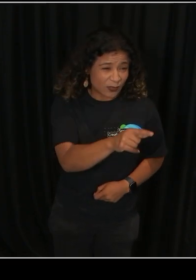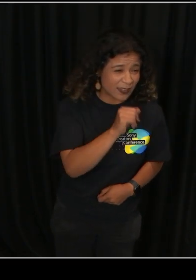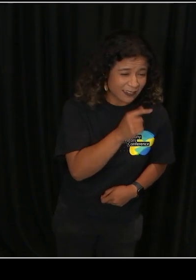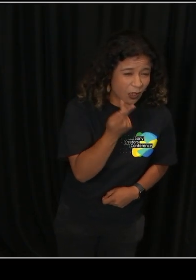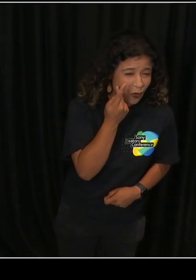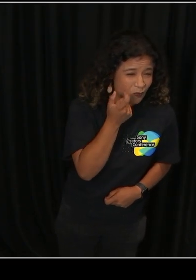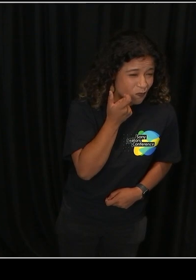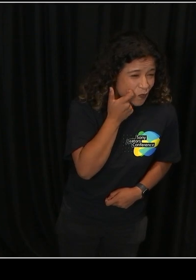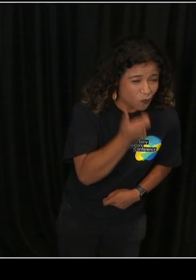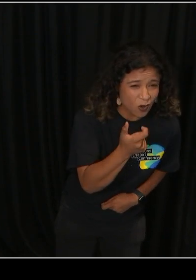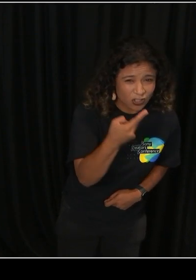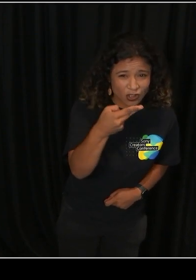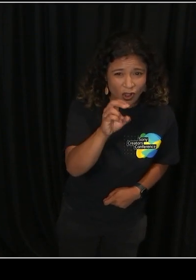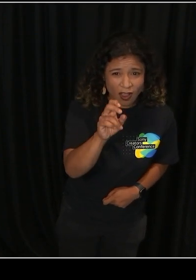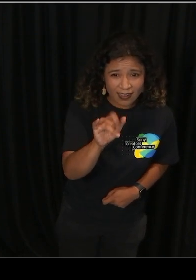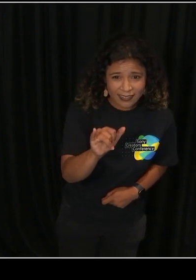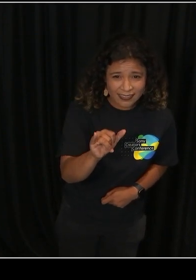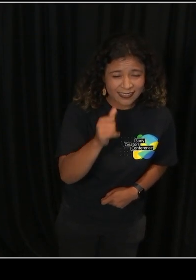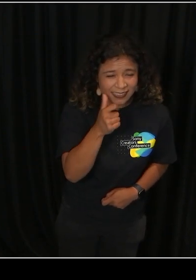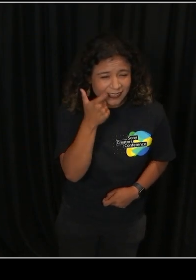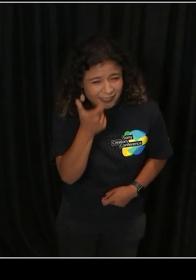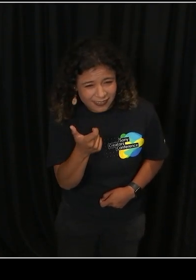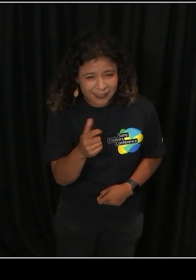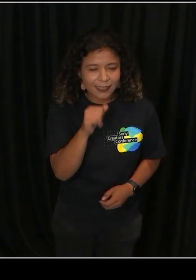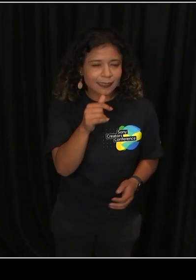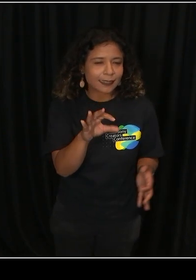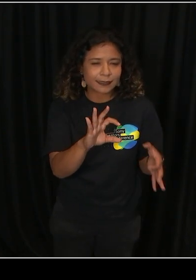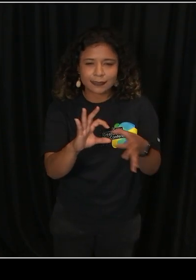It just doesn't fit their their expectations for what they like in content.